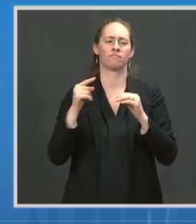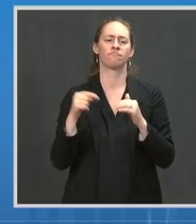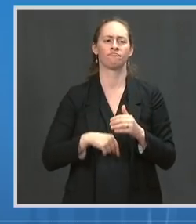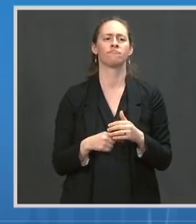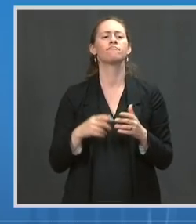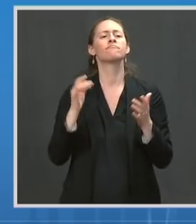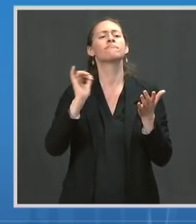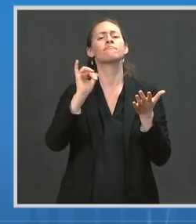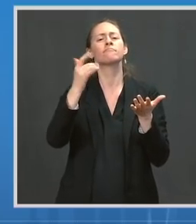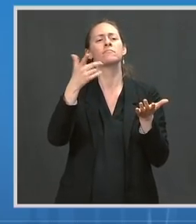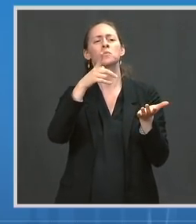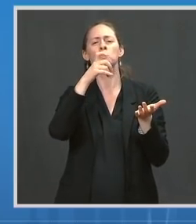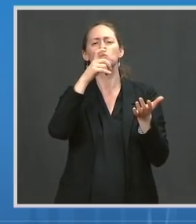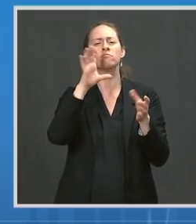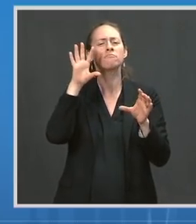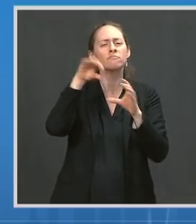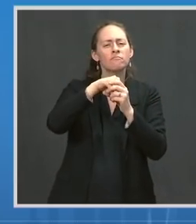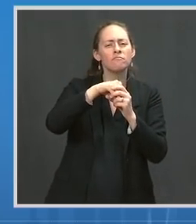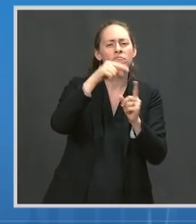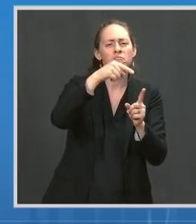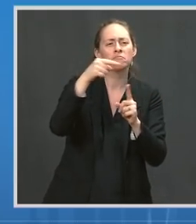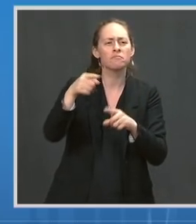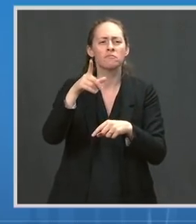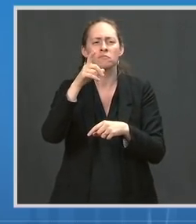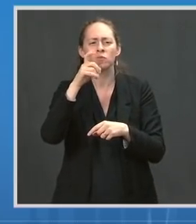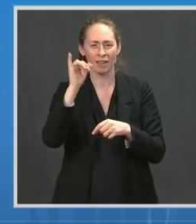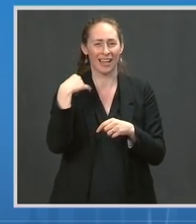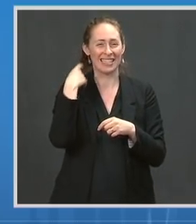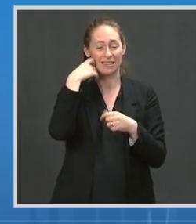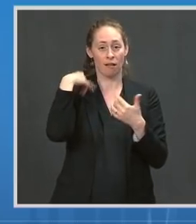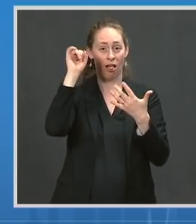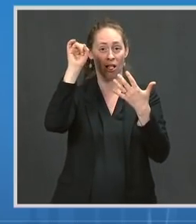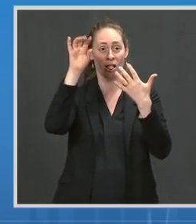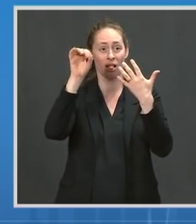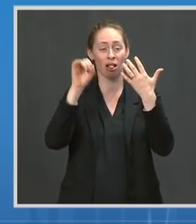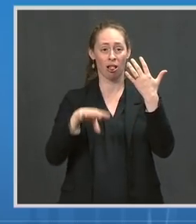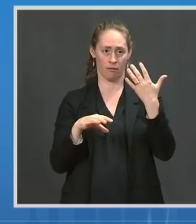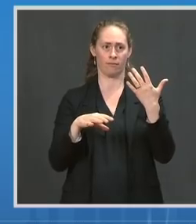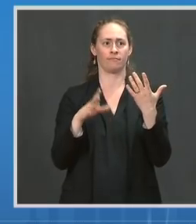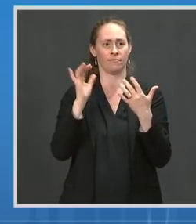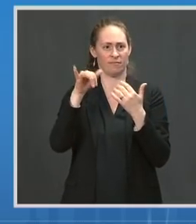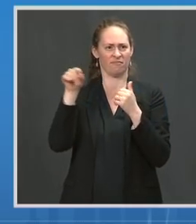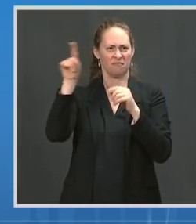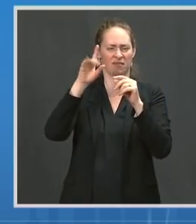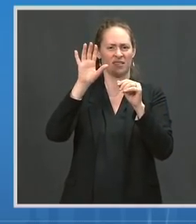by the people that you saw in the previous slide. Next slide.